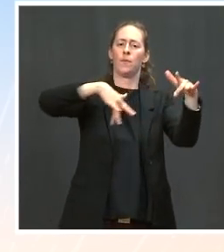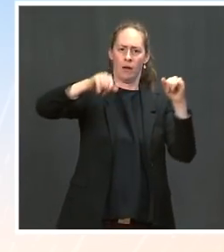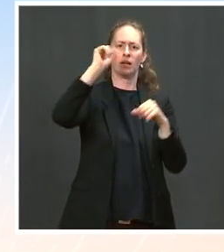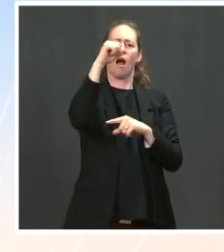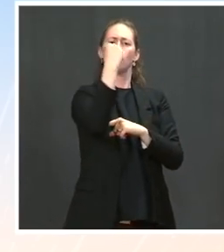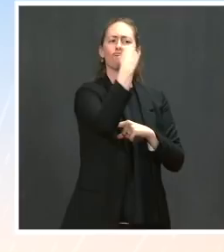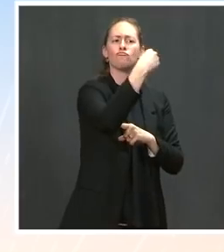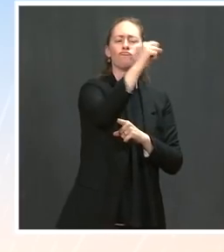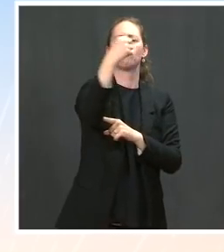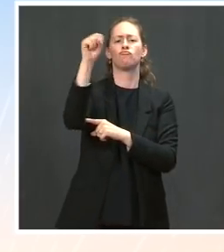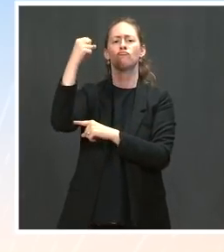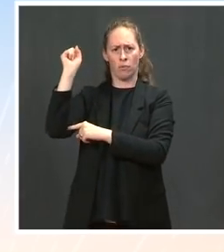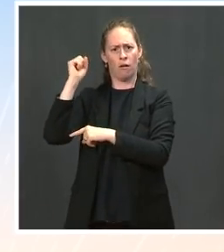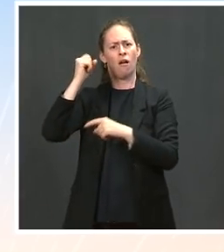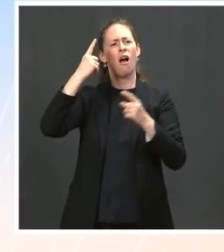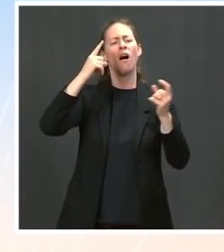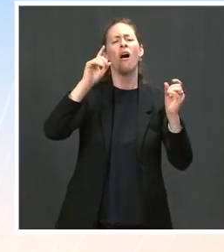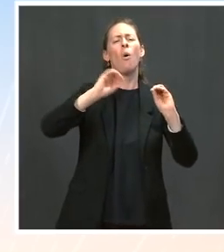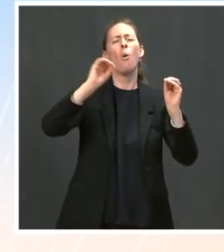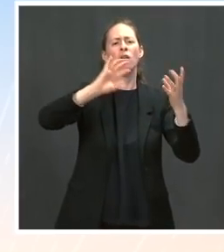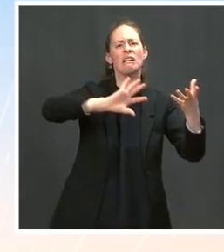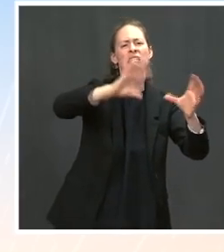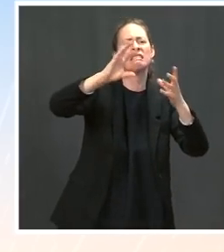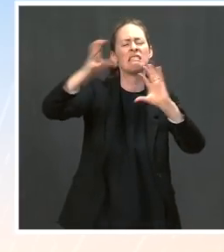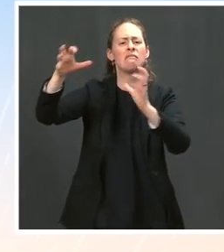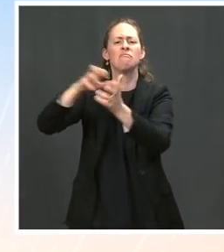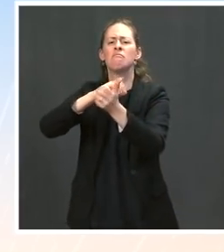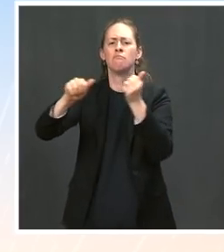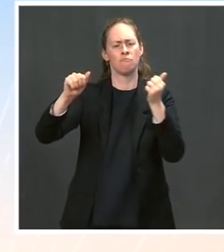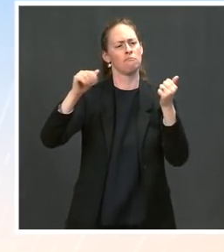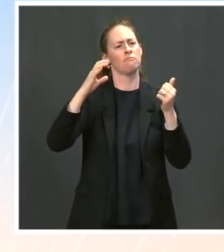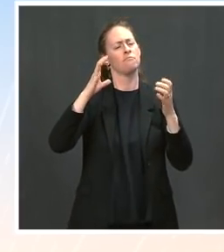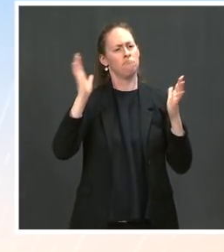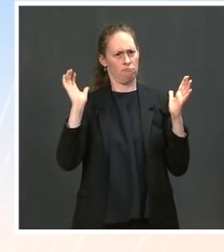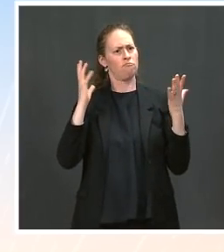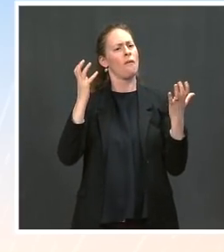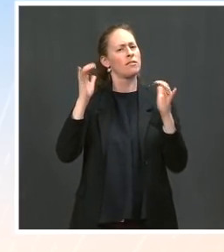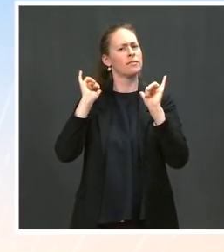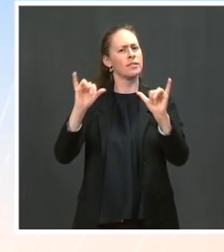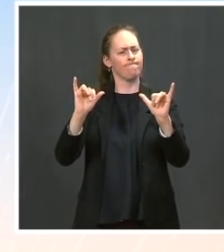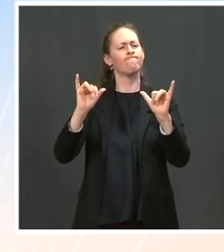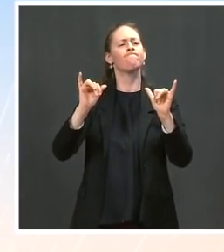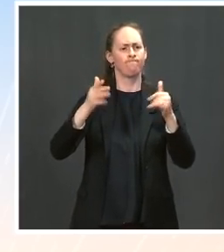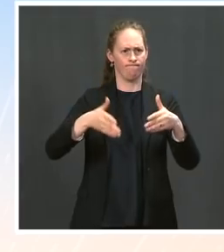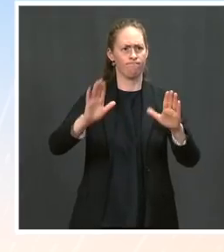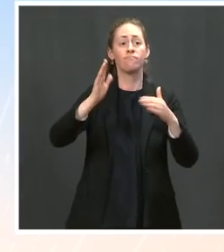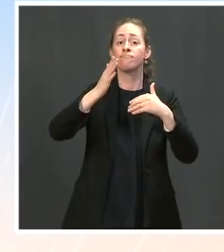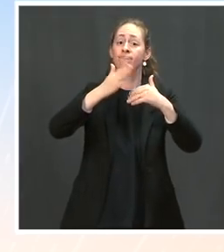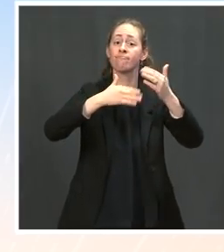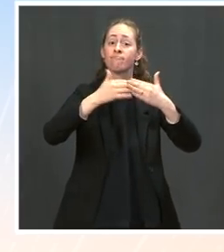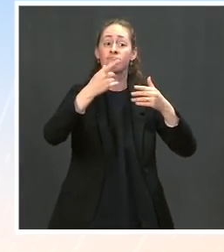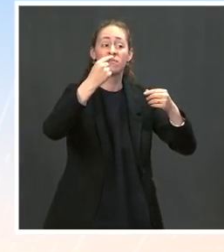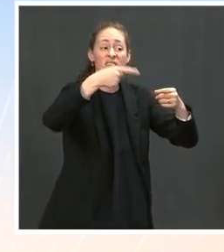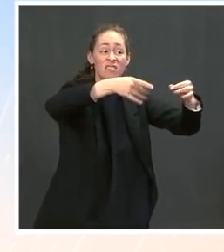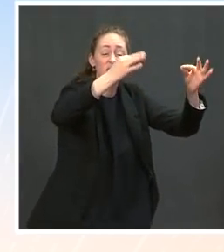that's something he has consistently advocated for, and he will regardless of the outcome of the trial. The Press: But she was calling on some protesters